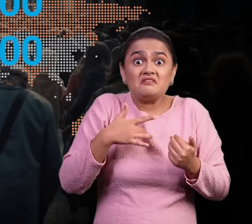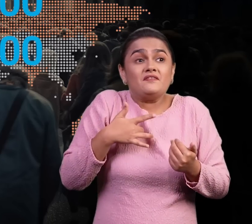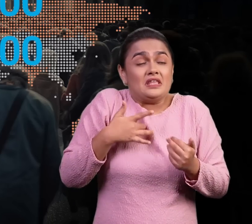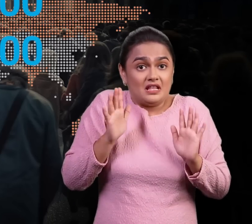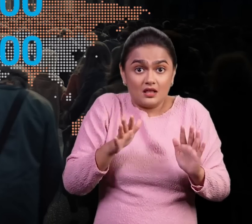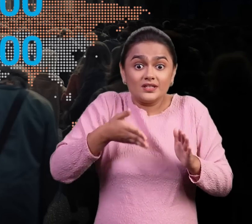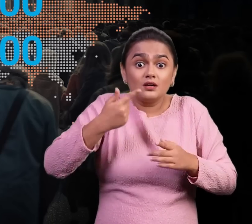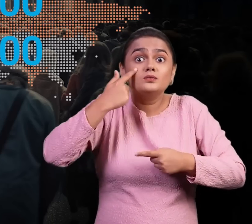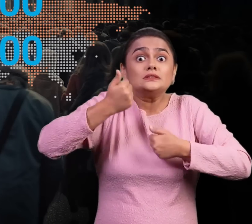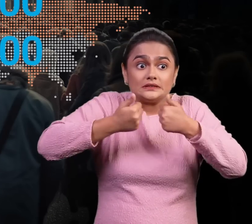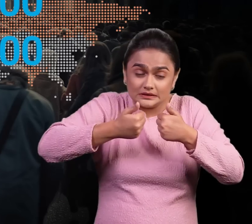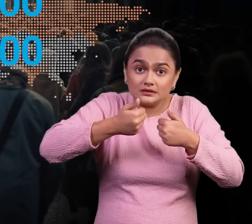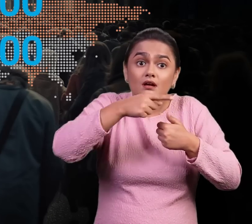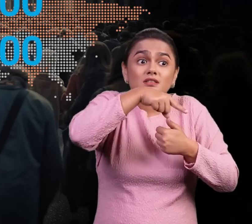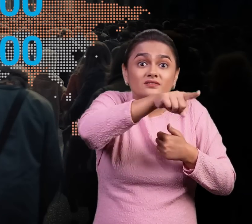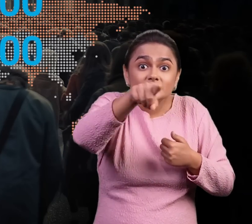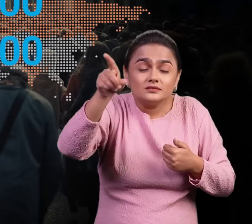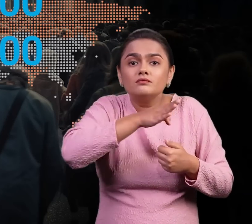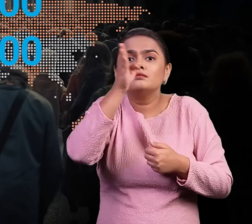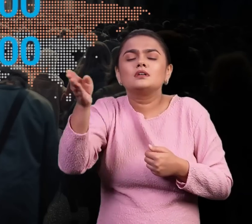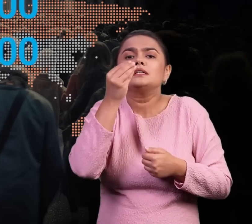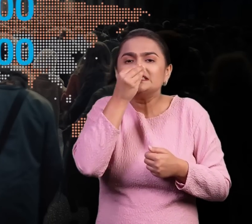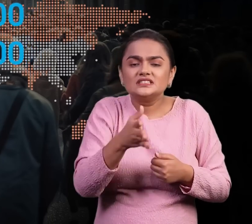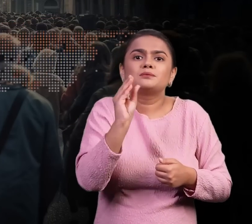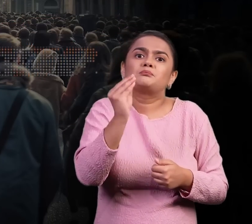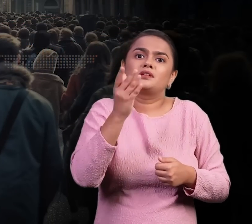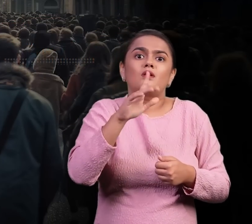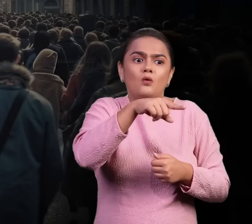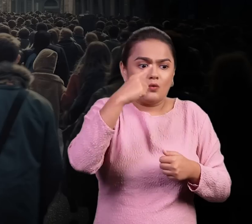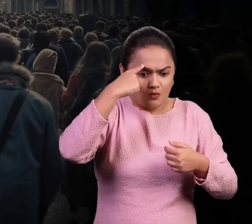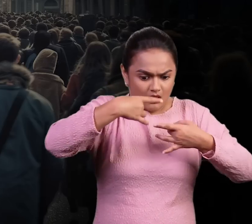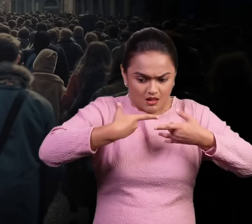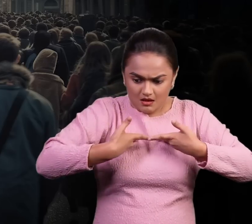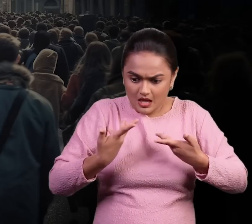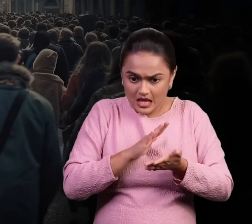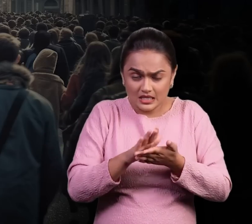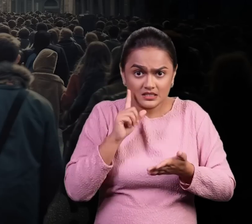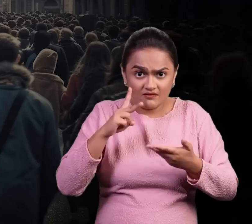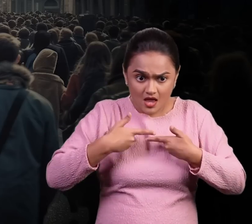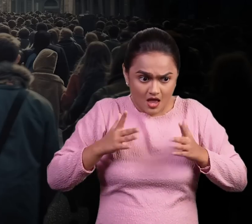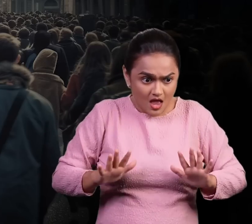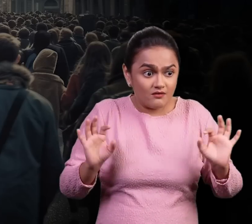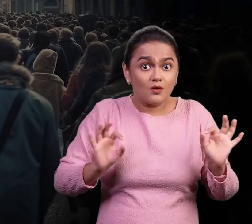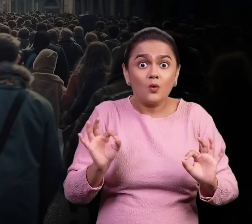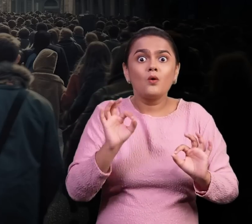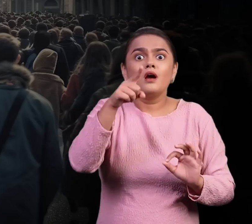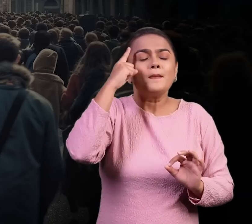So, it is important to get tested and know your HIV status.